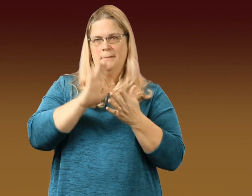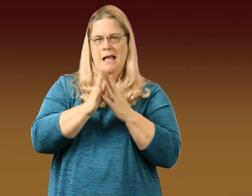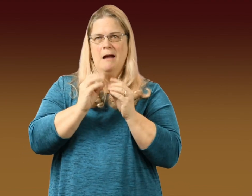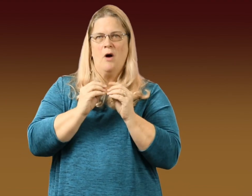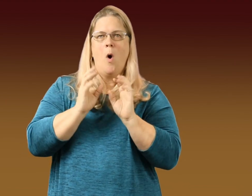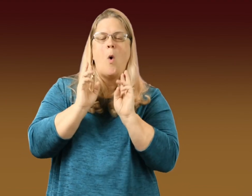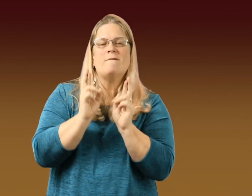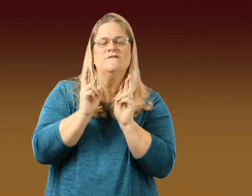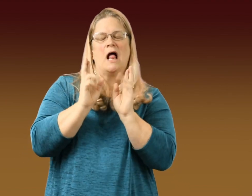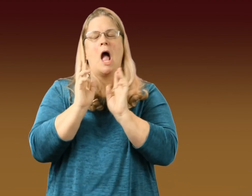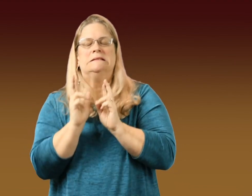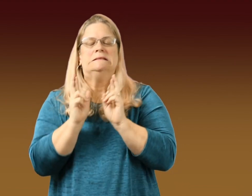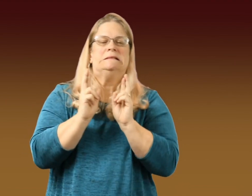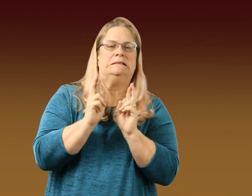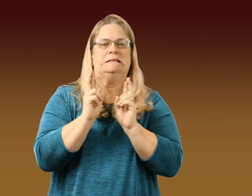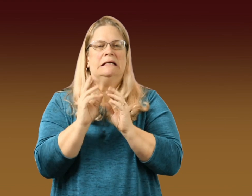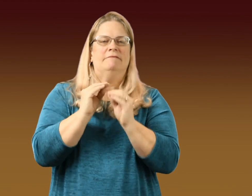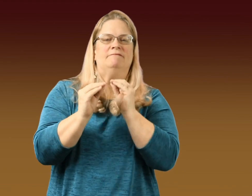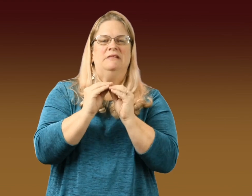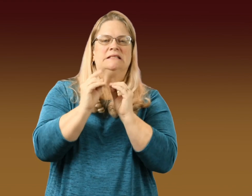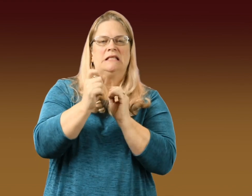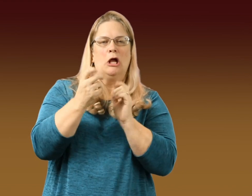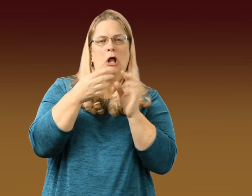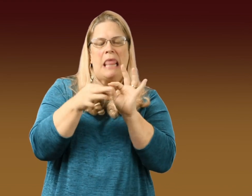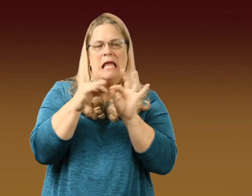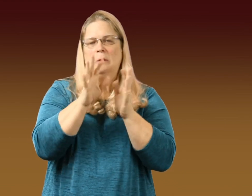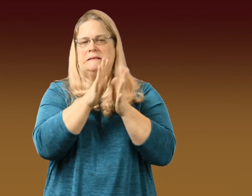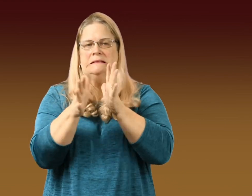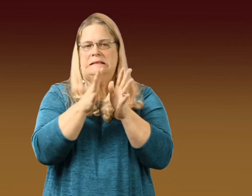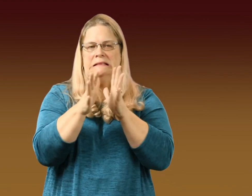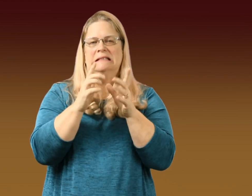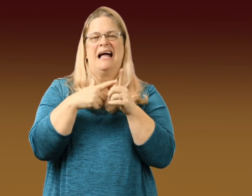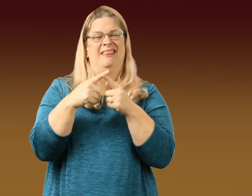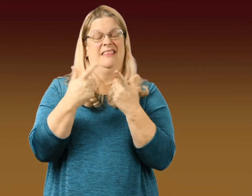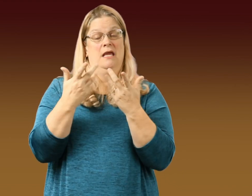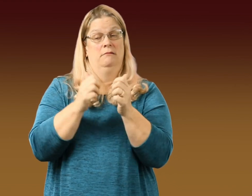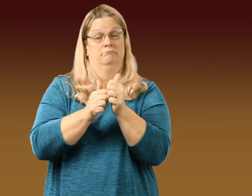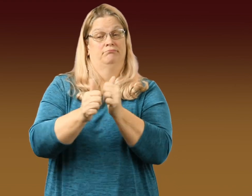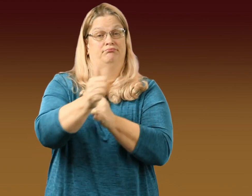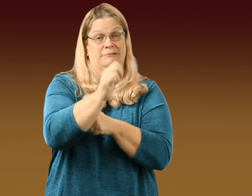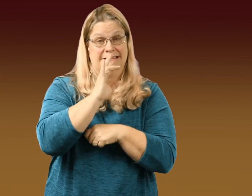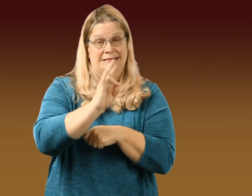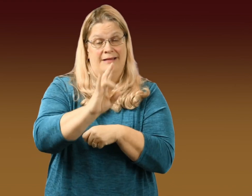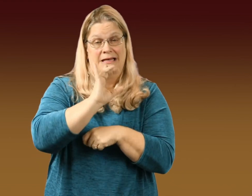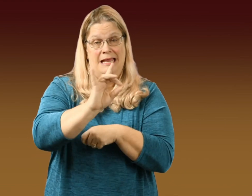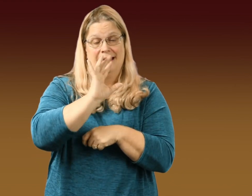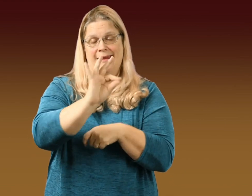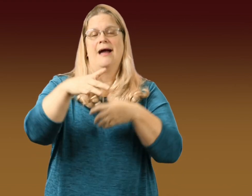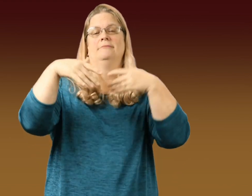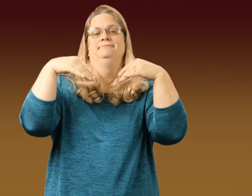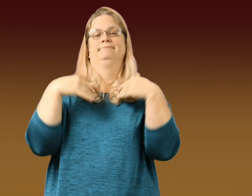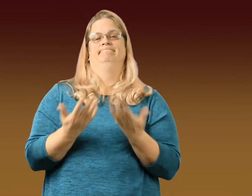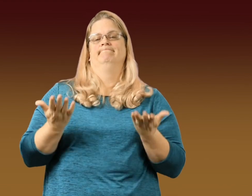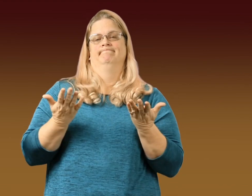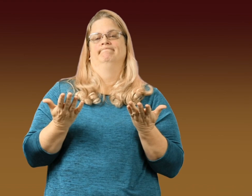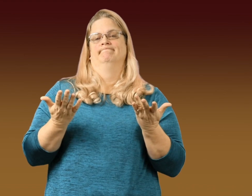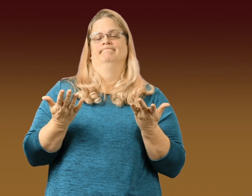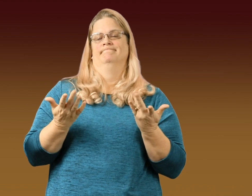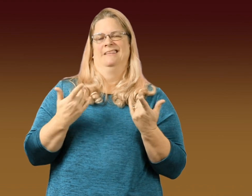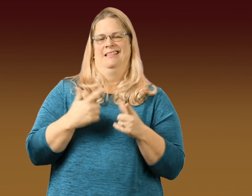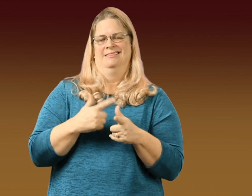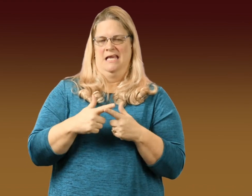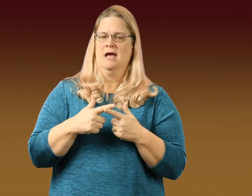Parents become hopeful that language can be fixed, but beyond the age of seven, eight, nine,